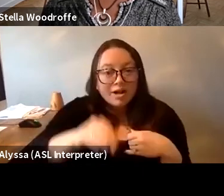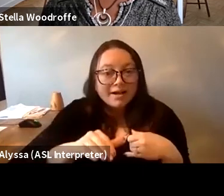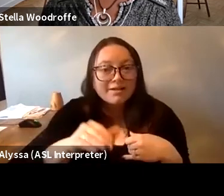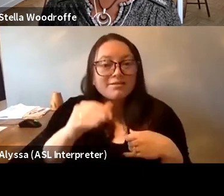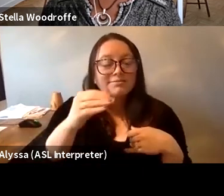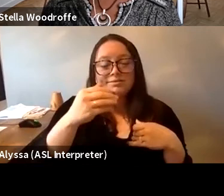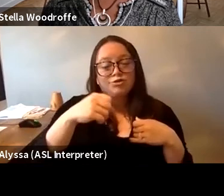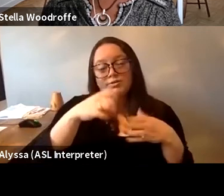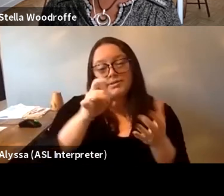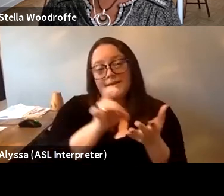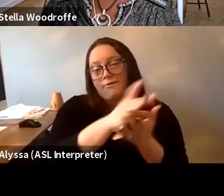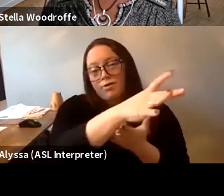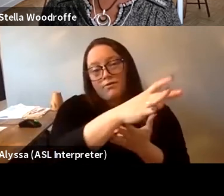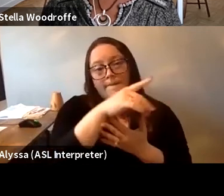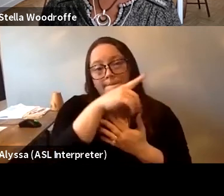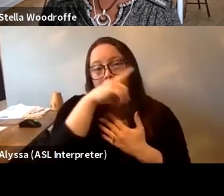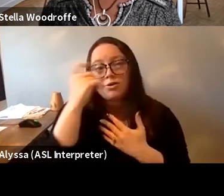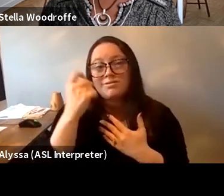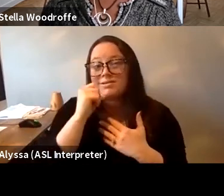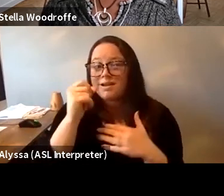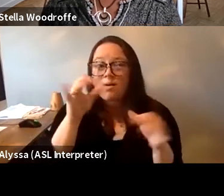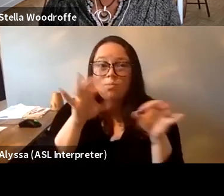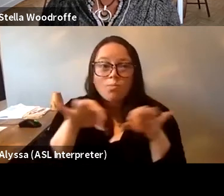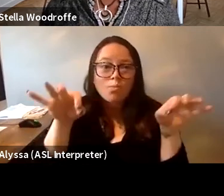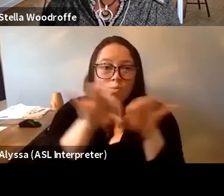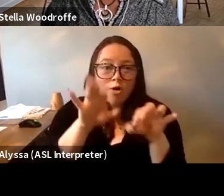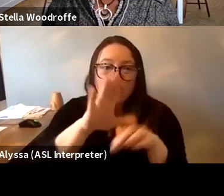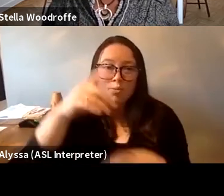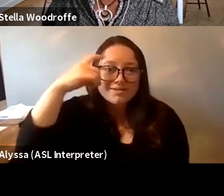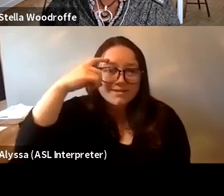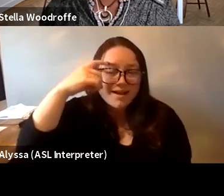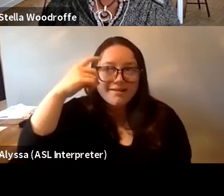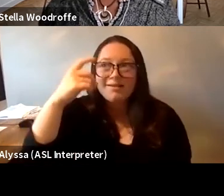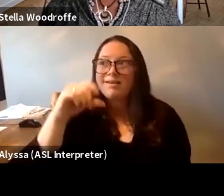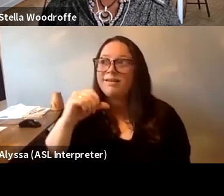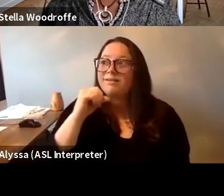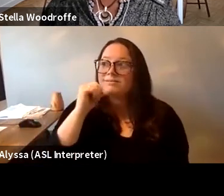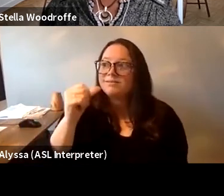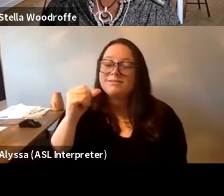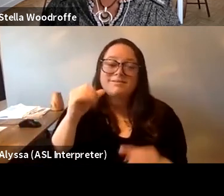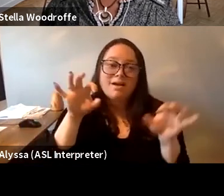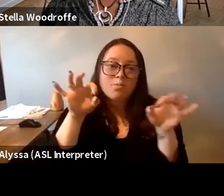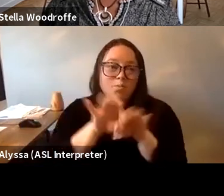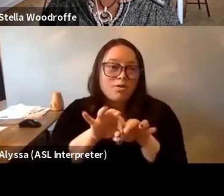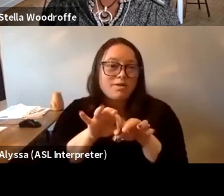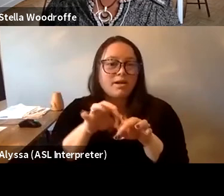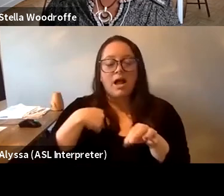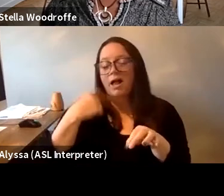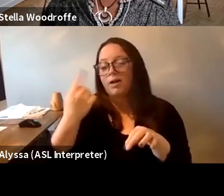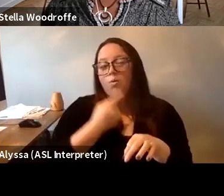constantly evaluating and restructuring my village for the benefit of my child and my sanity